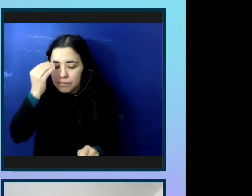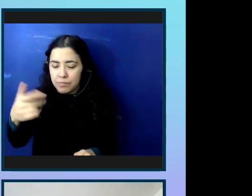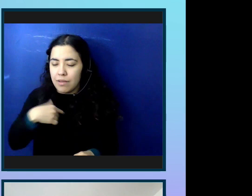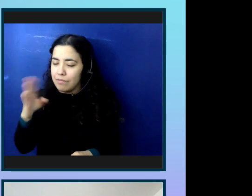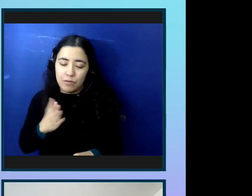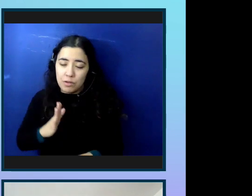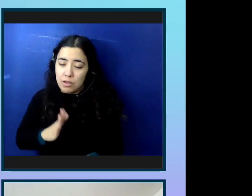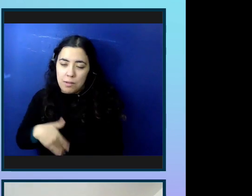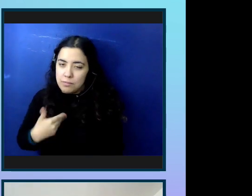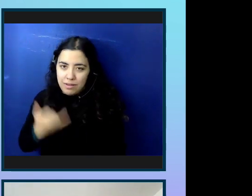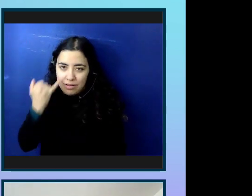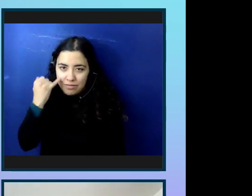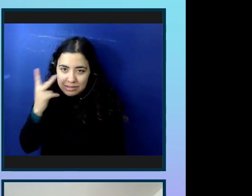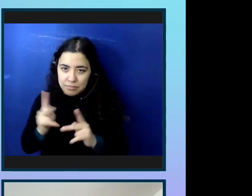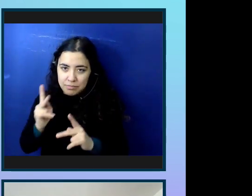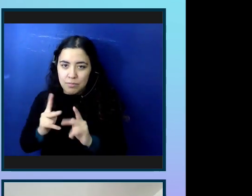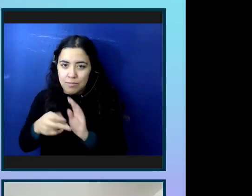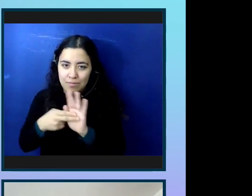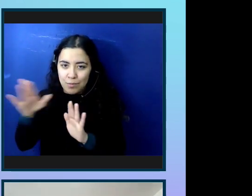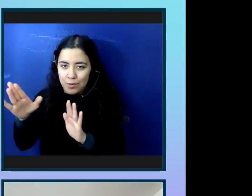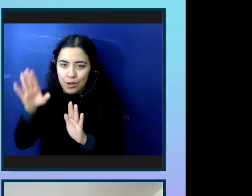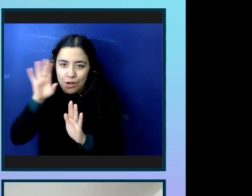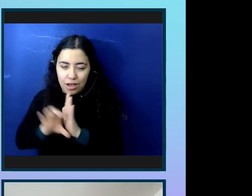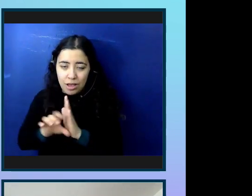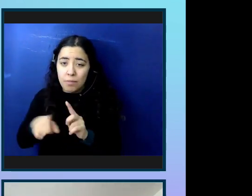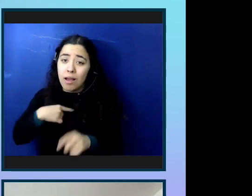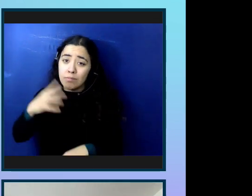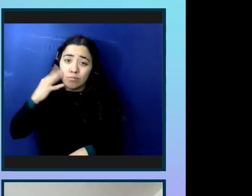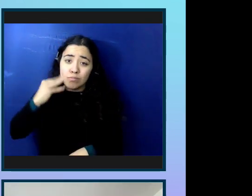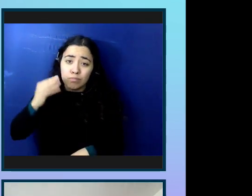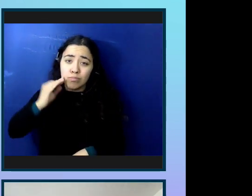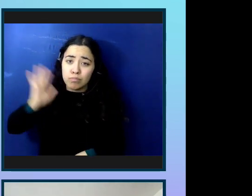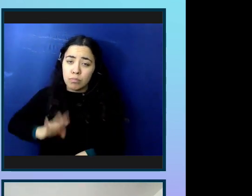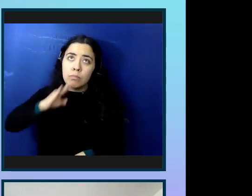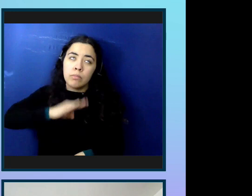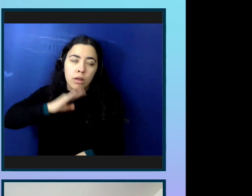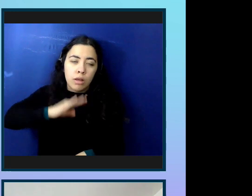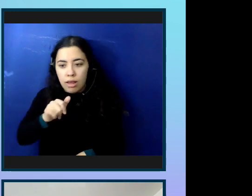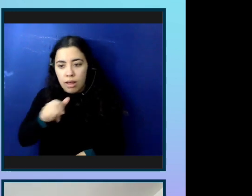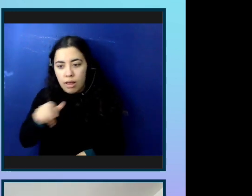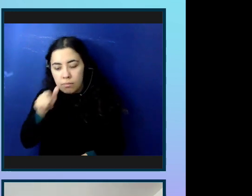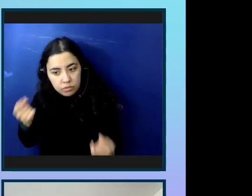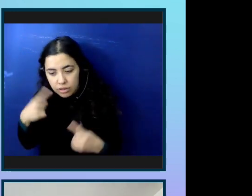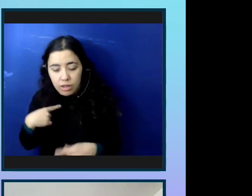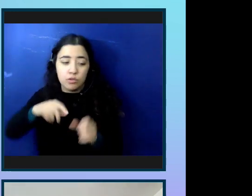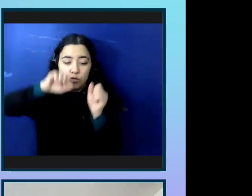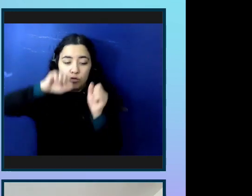by seeing icons labeled, but I have had frustrating experiences where I've left applications, because I don't understand what the icons mean.